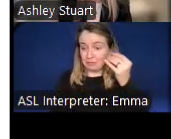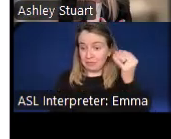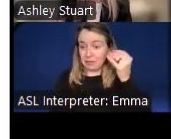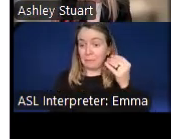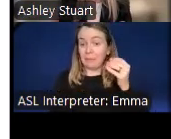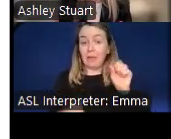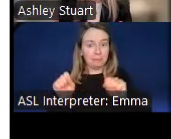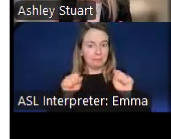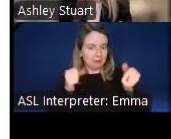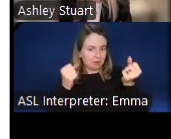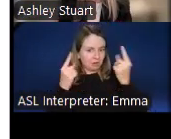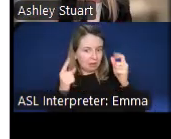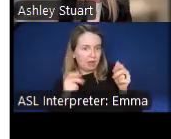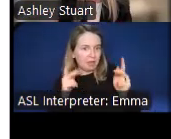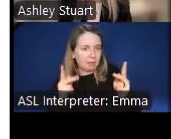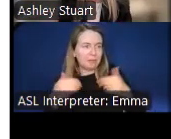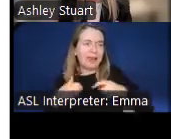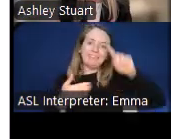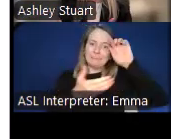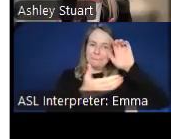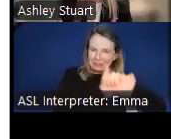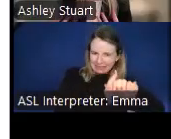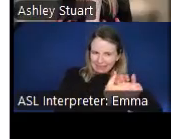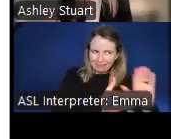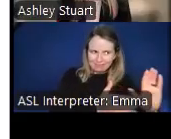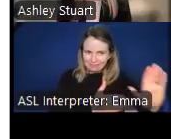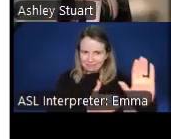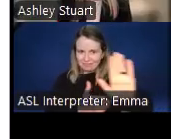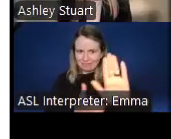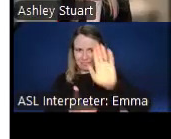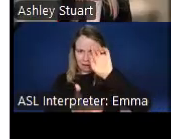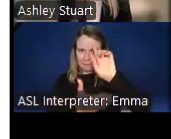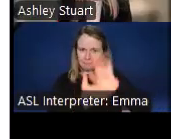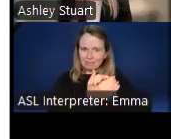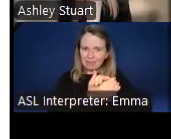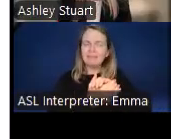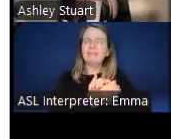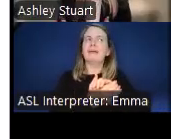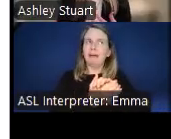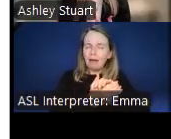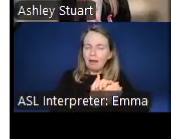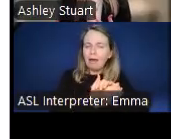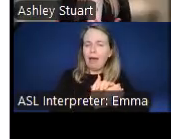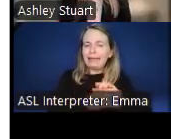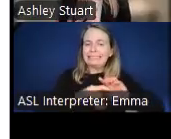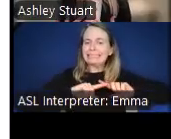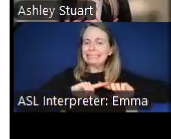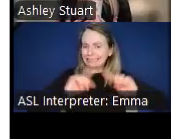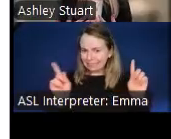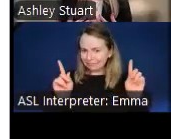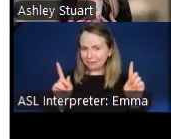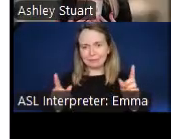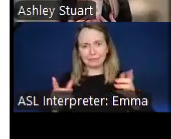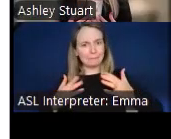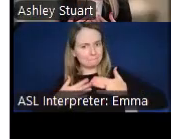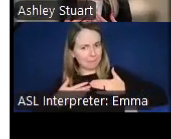that other people have beliefs, and that those beliefs that other people have are different from the beliefs that you have